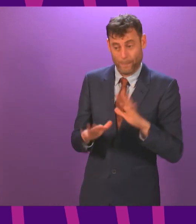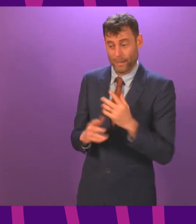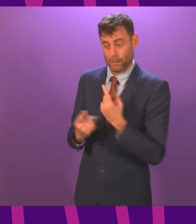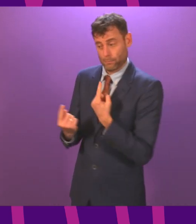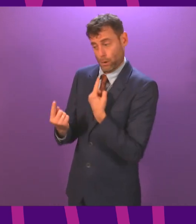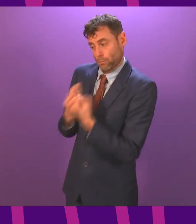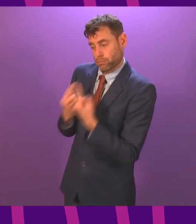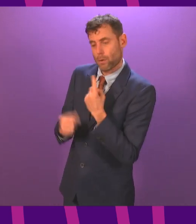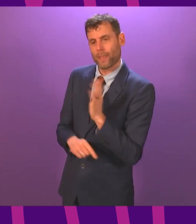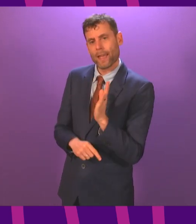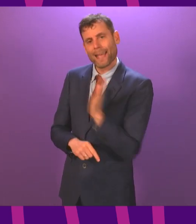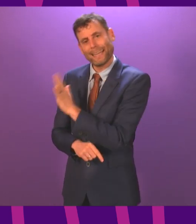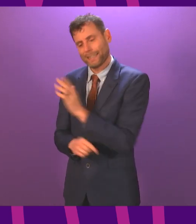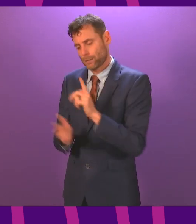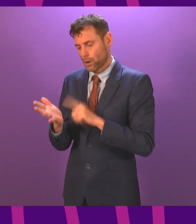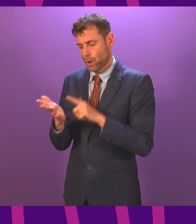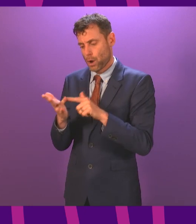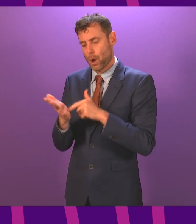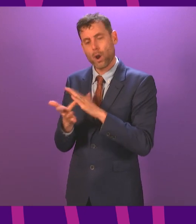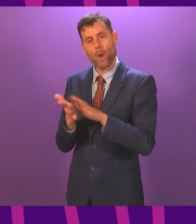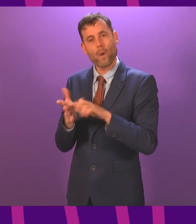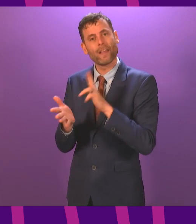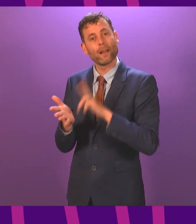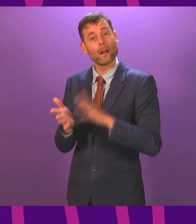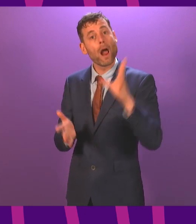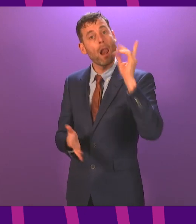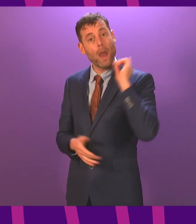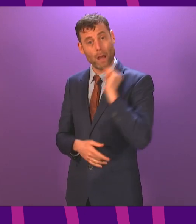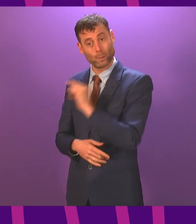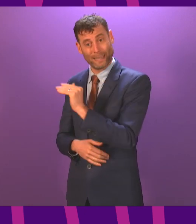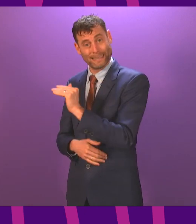East Lothian Council when it came down a level last week.